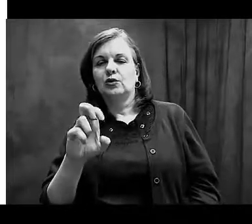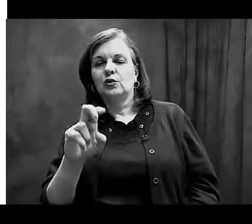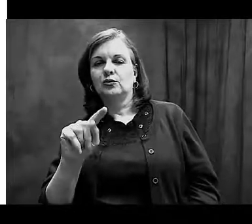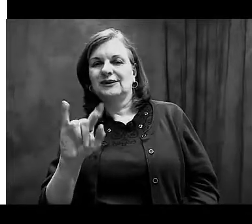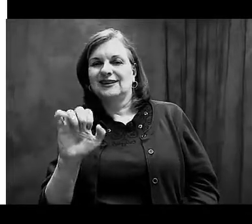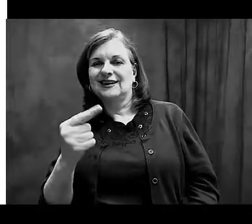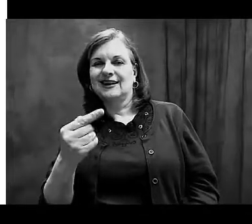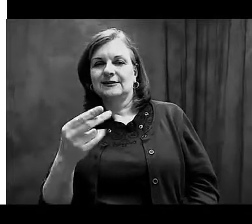and lutenizing hormone [LH]